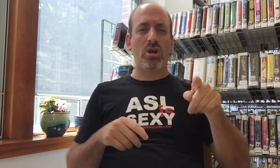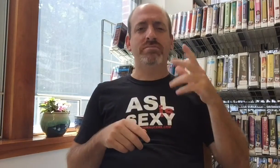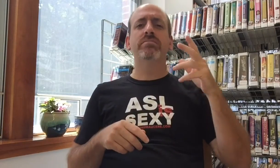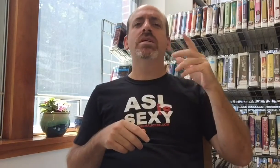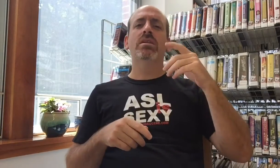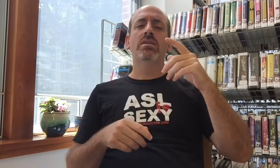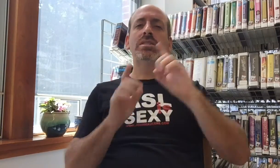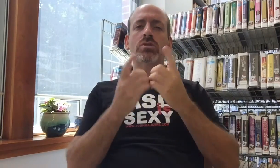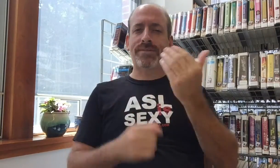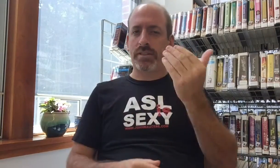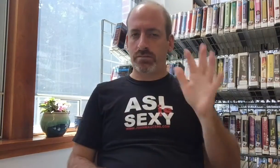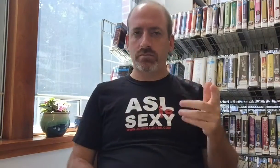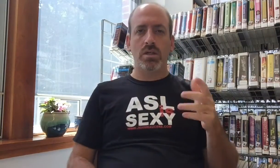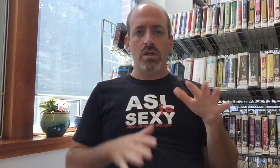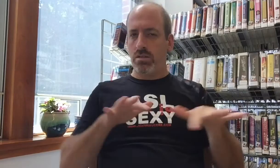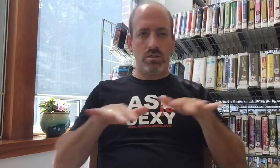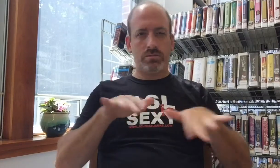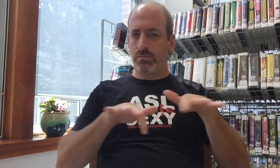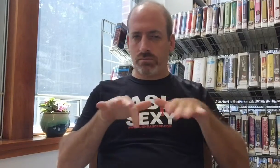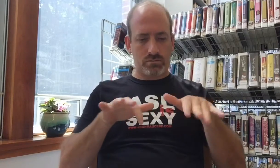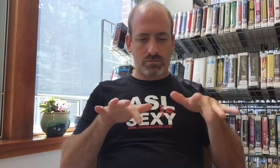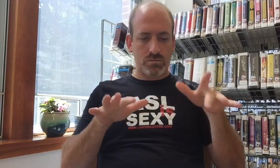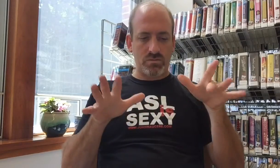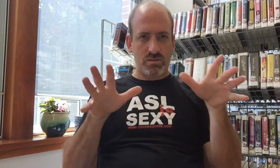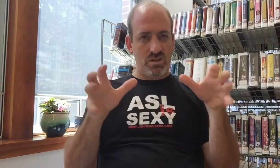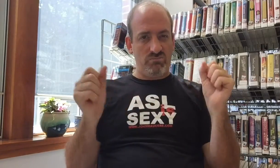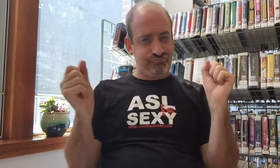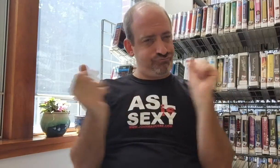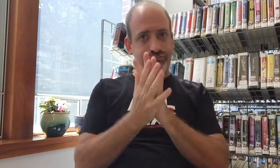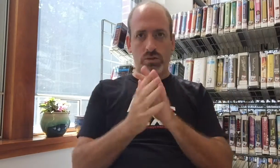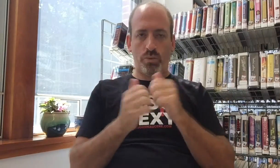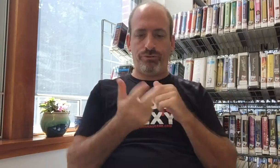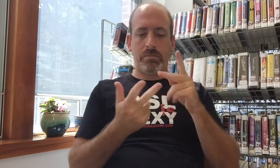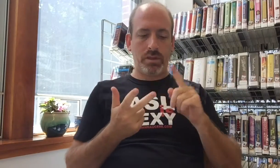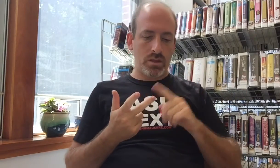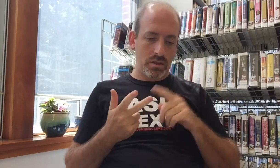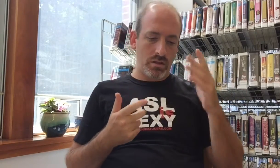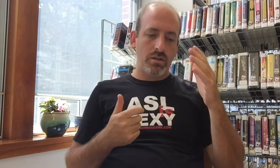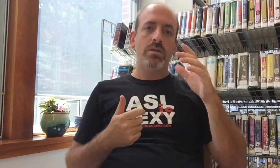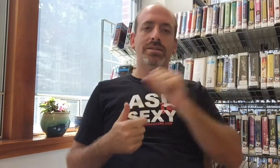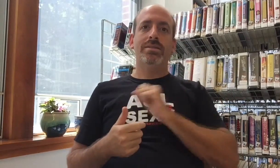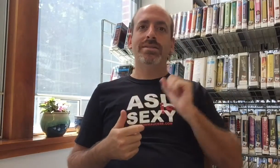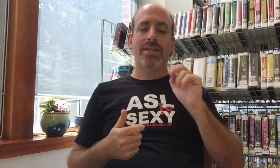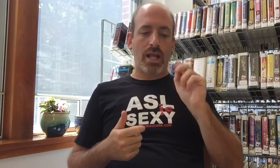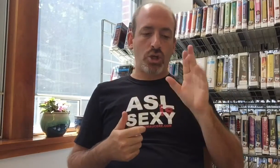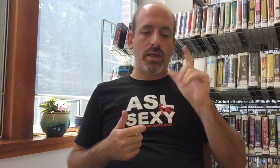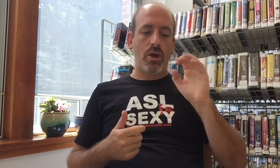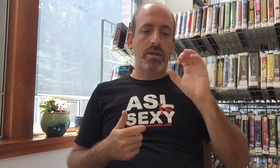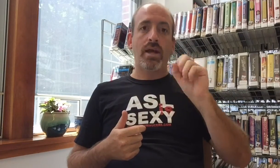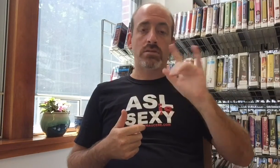District 15th contributed some fallout in the social media that concerns Senator Claire McCaskill,